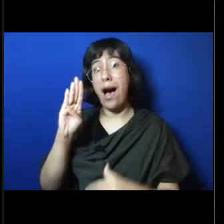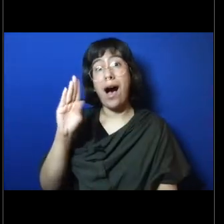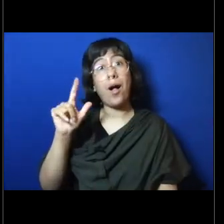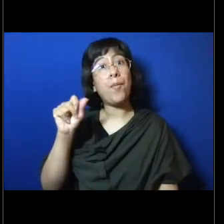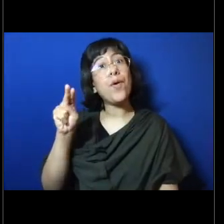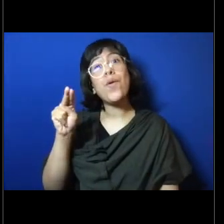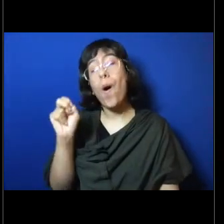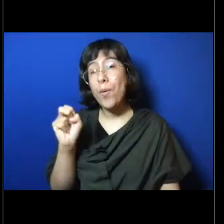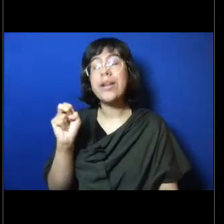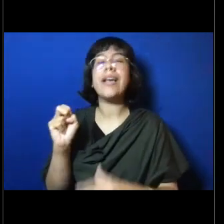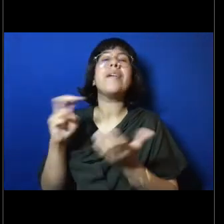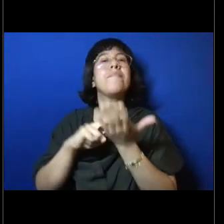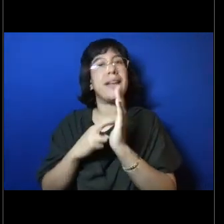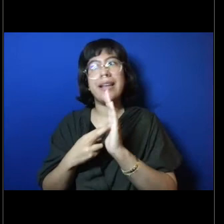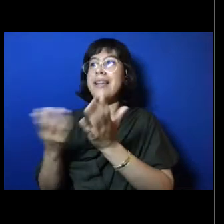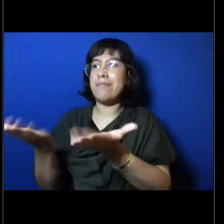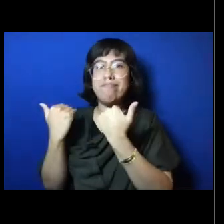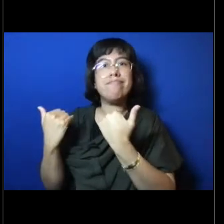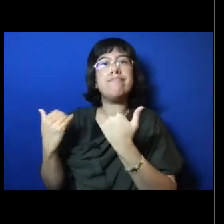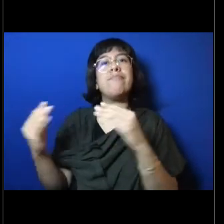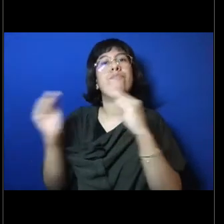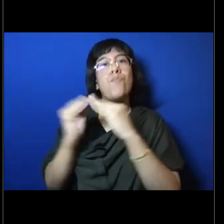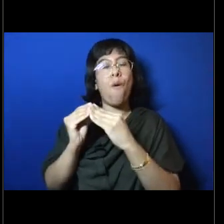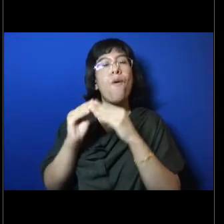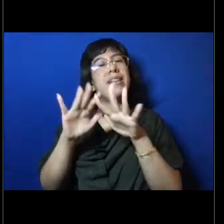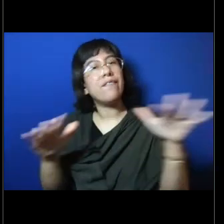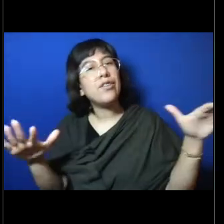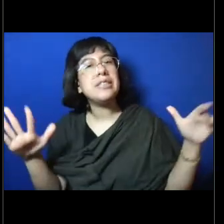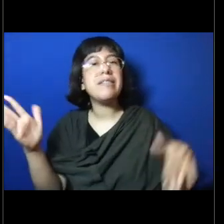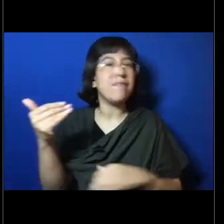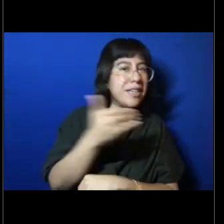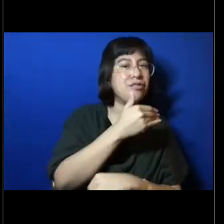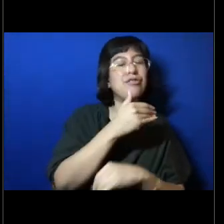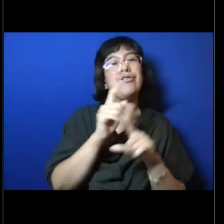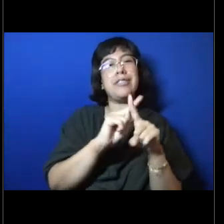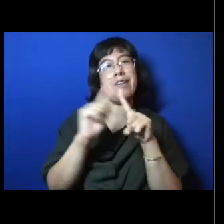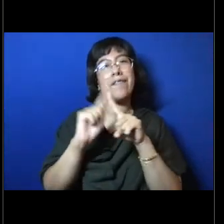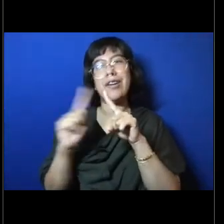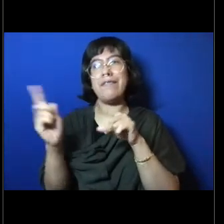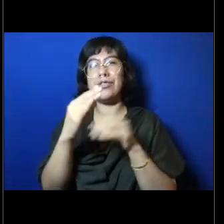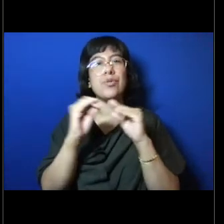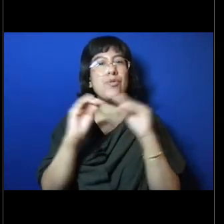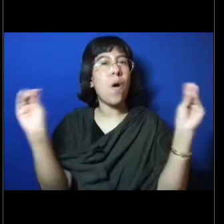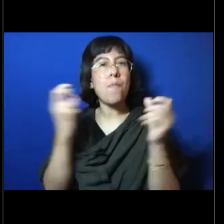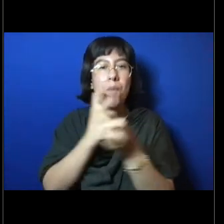So it helps drive that diversity that we see in the kelp forest by keeping that little open area